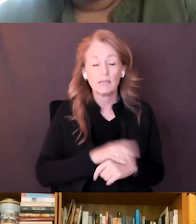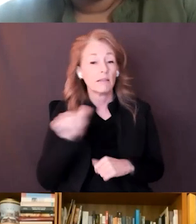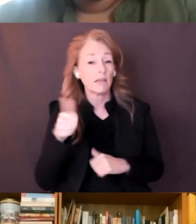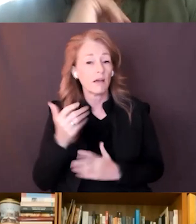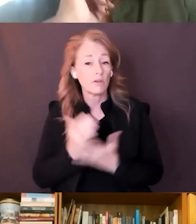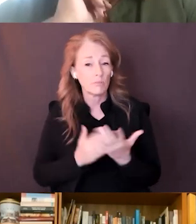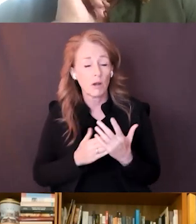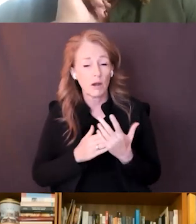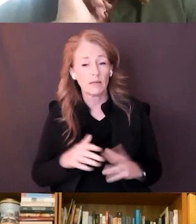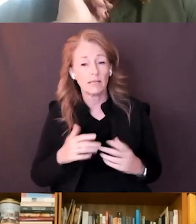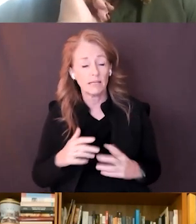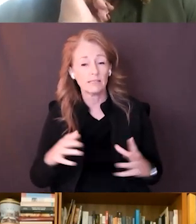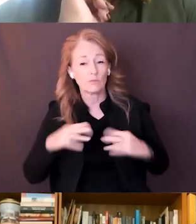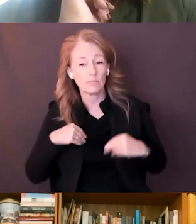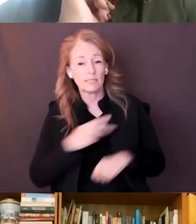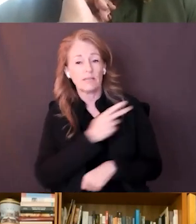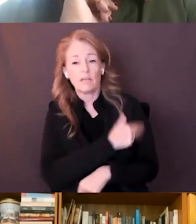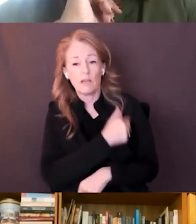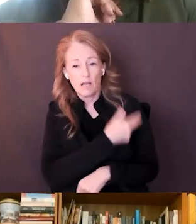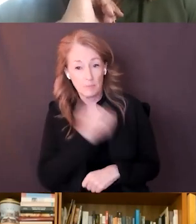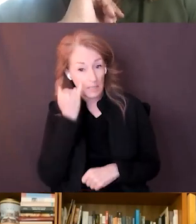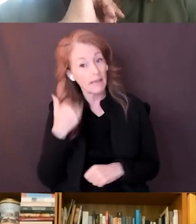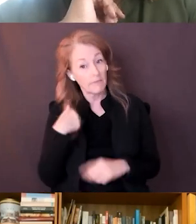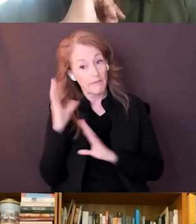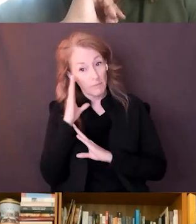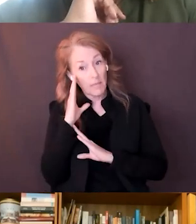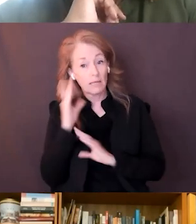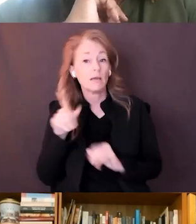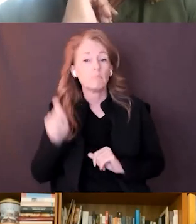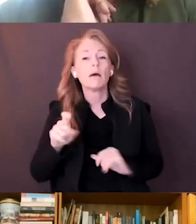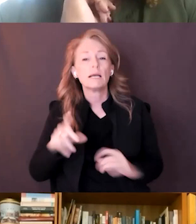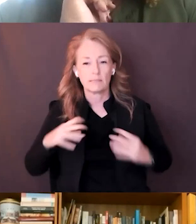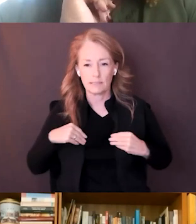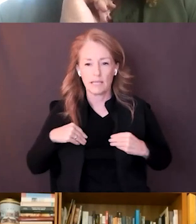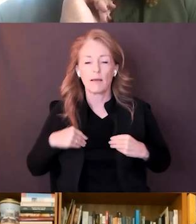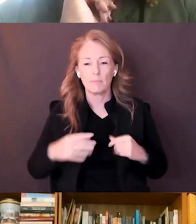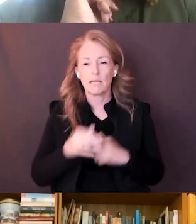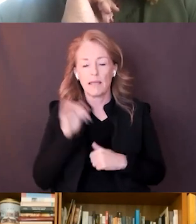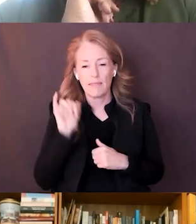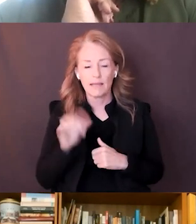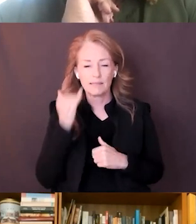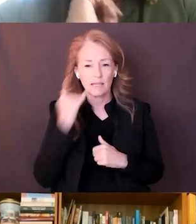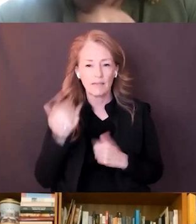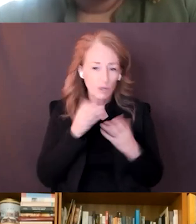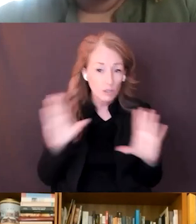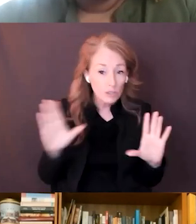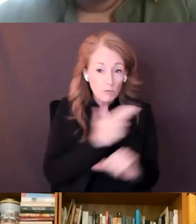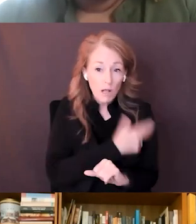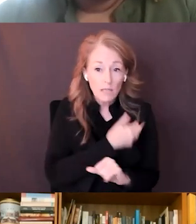IF THEY HAVE A (INDISCERNIBLE), THEY HAVE TO ACCEPT INDIVIDUALS AND THIS IS PRIVATE PSYCHIATRIC HOSPITALS.